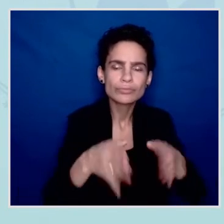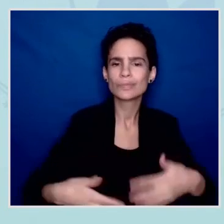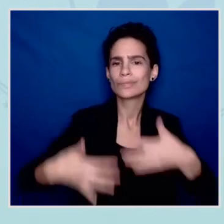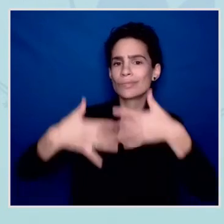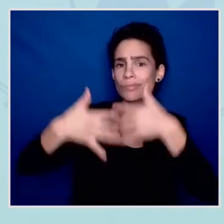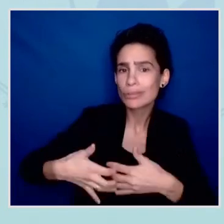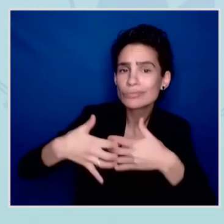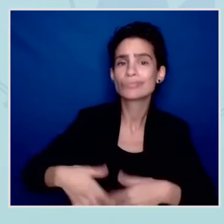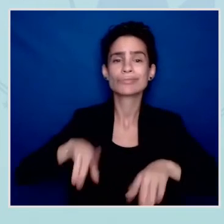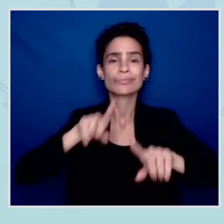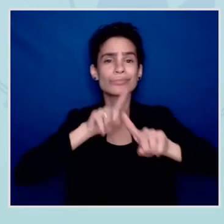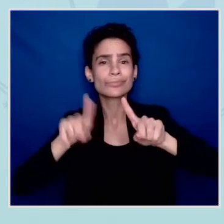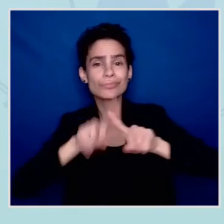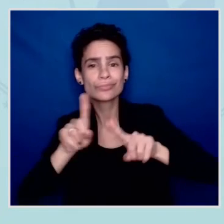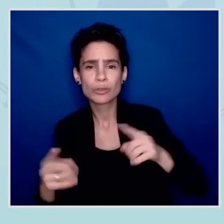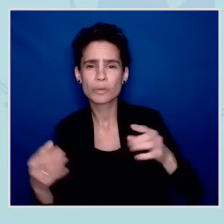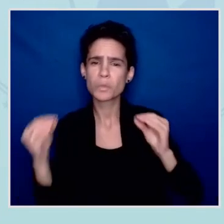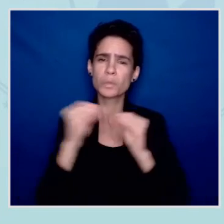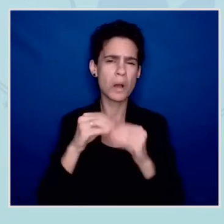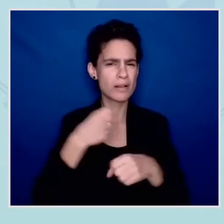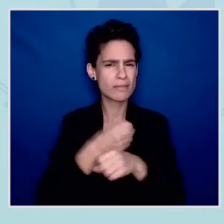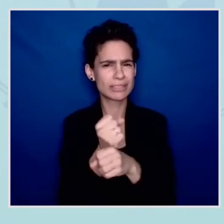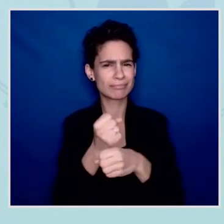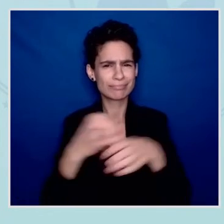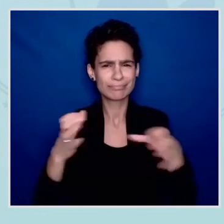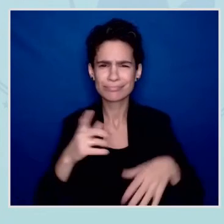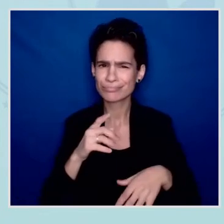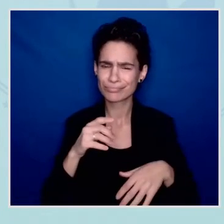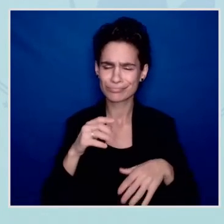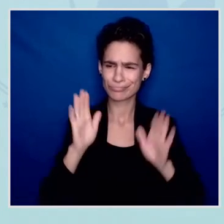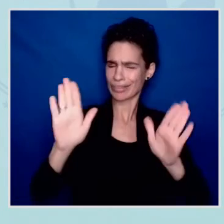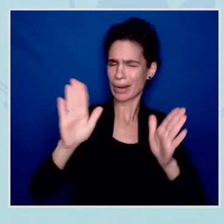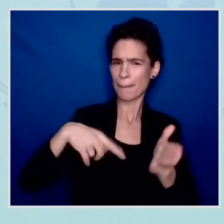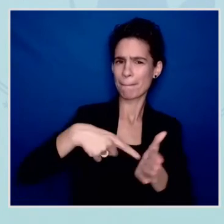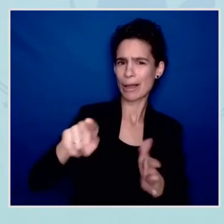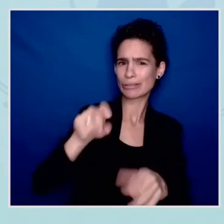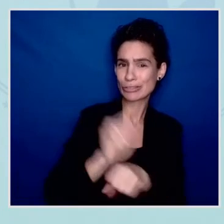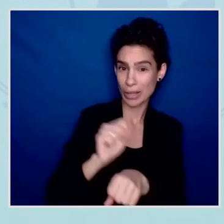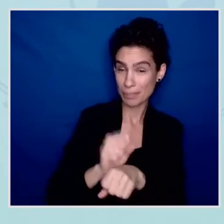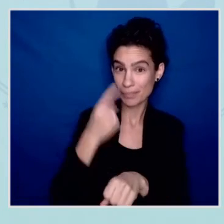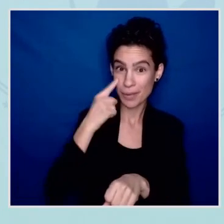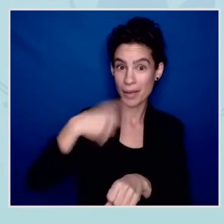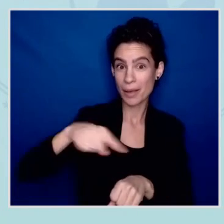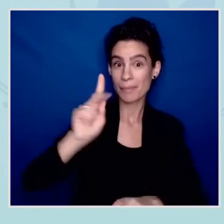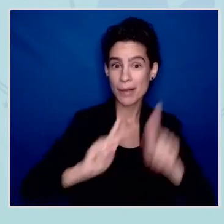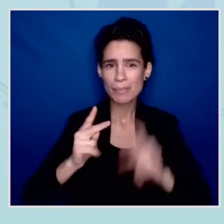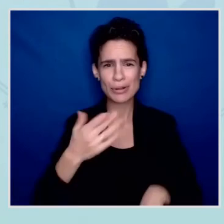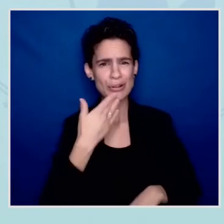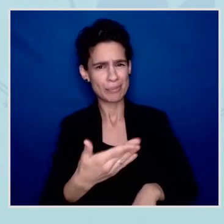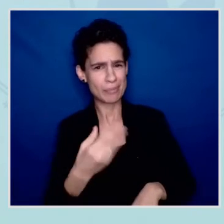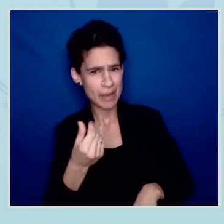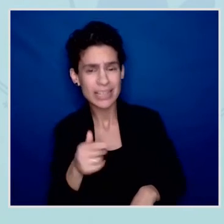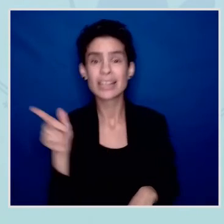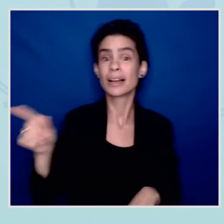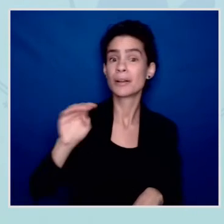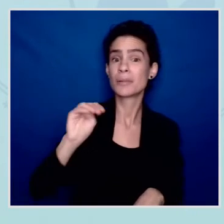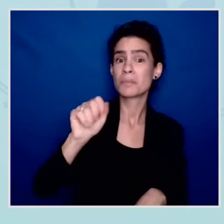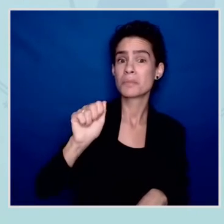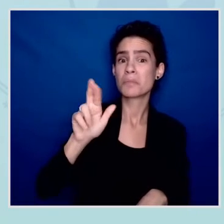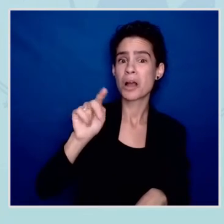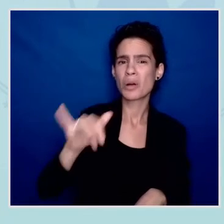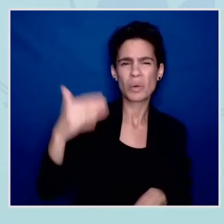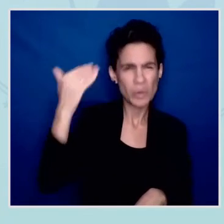A FUTURE, OF HISTORIC